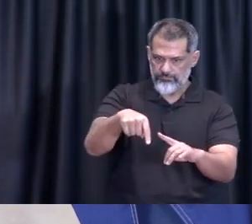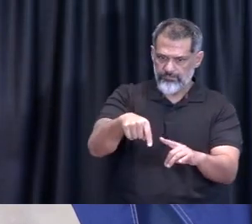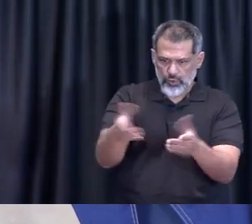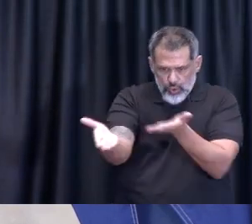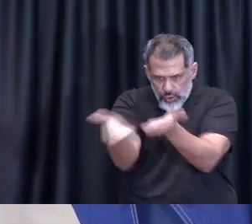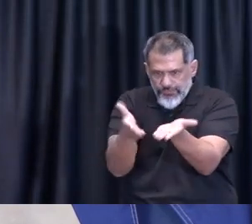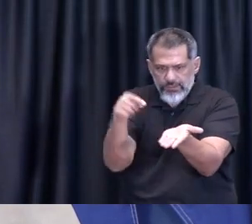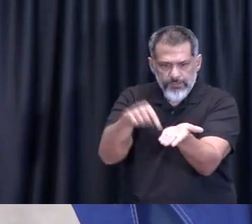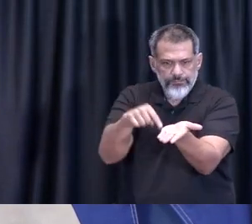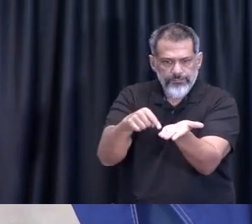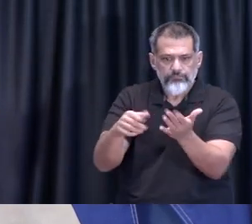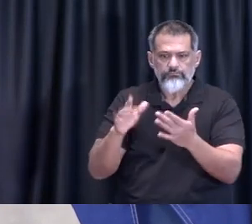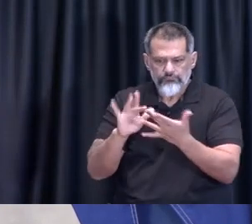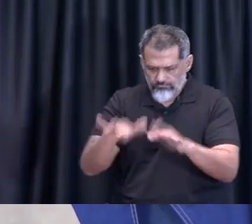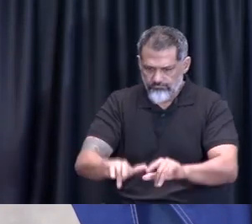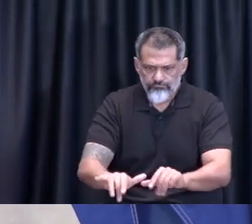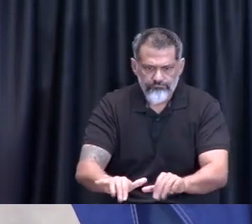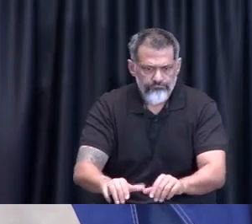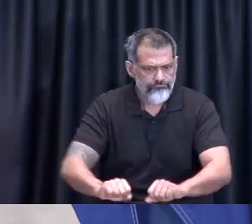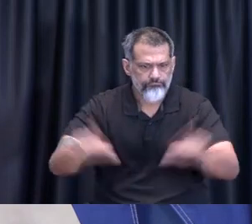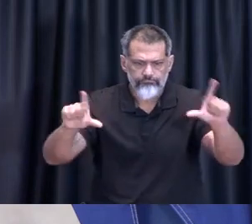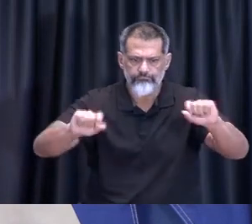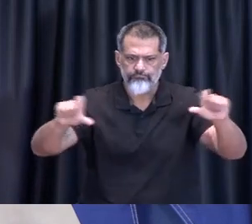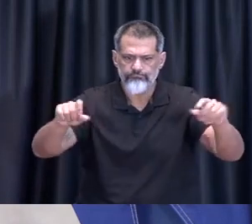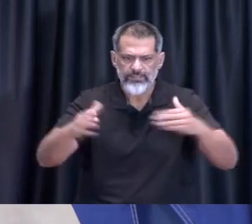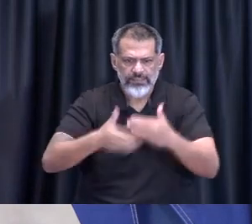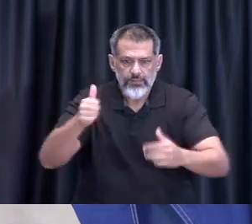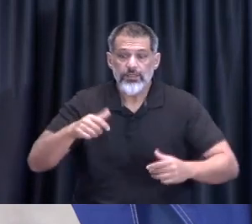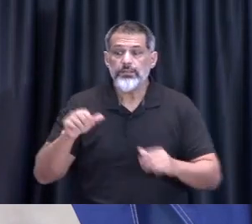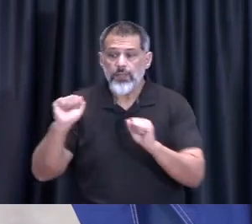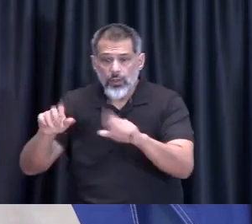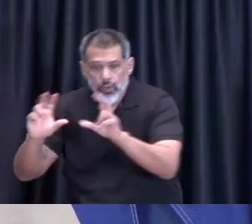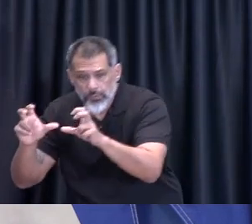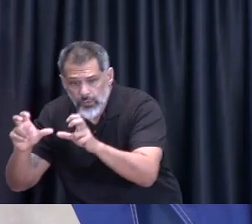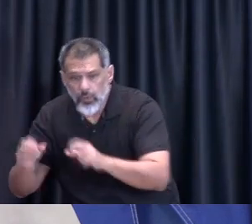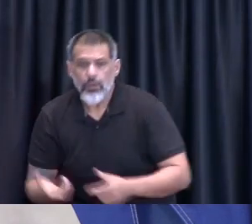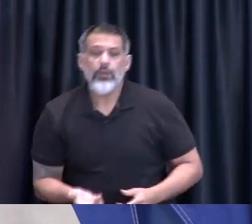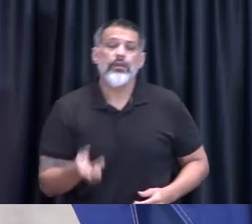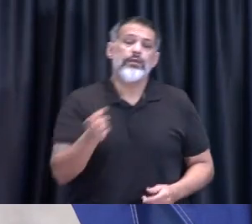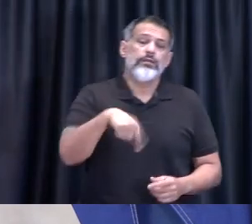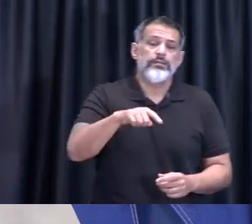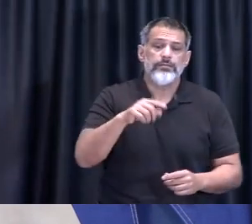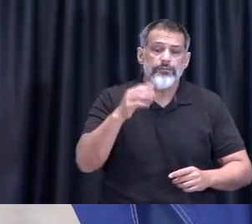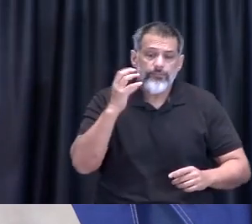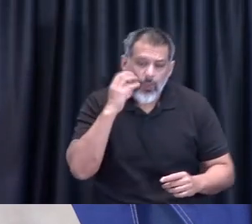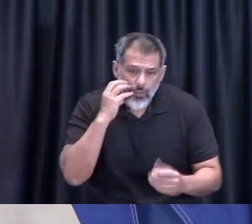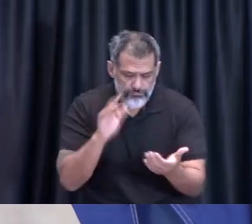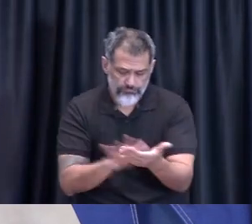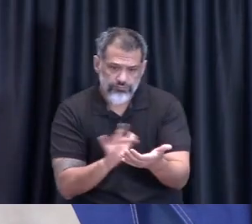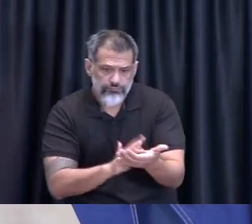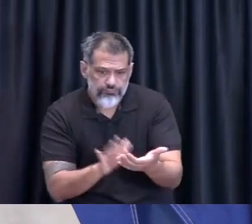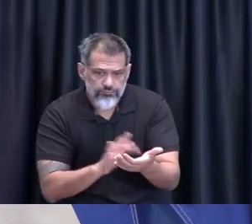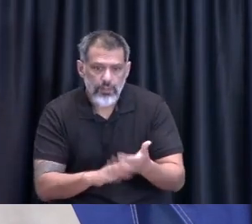to use and available on the device and on the channel and at the time of their choosing. Today, I am happy to announce the launch